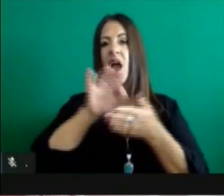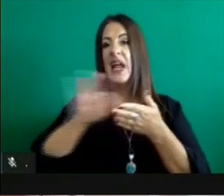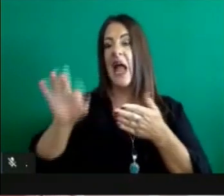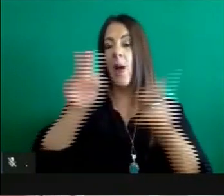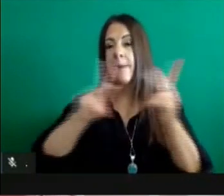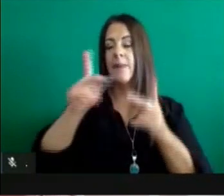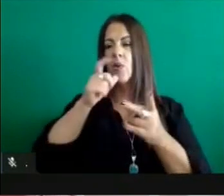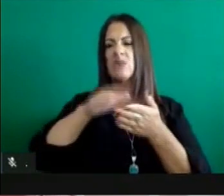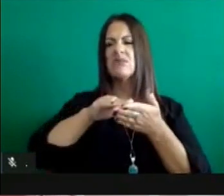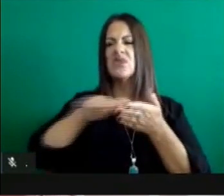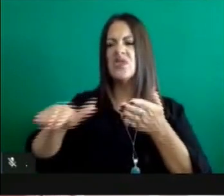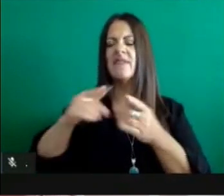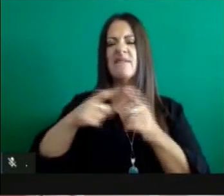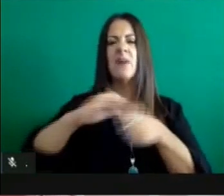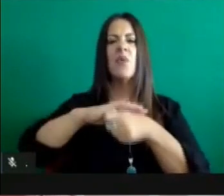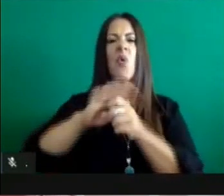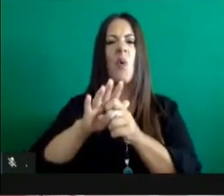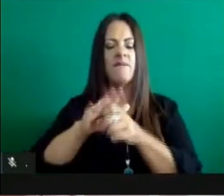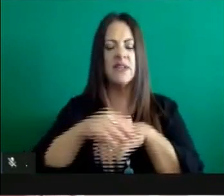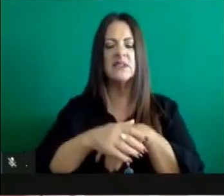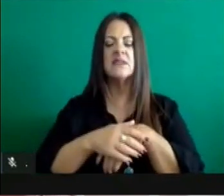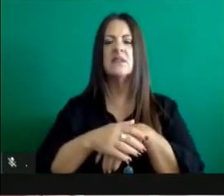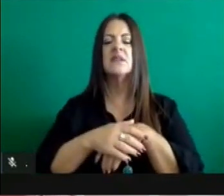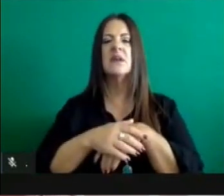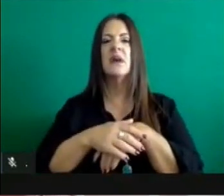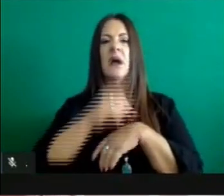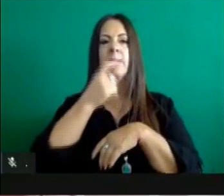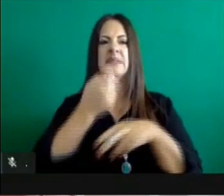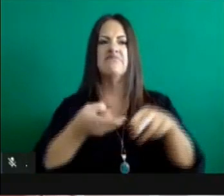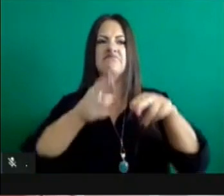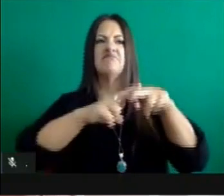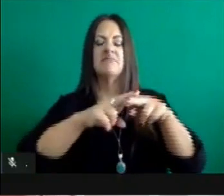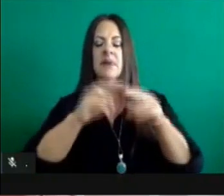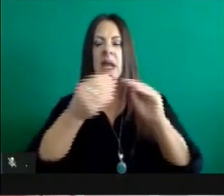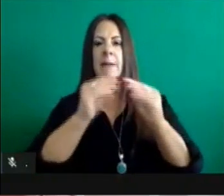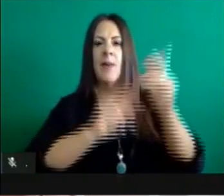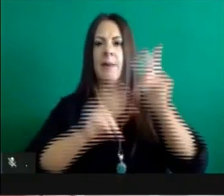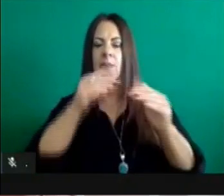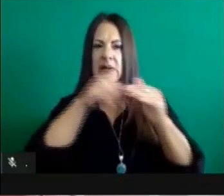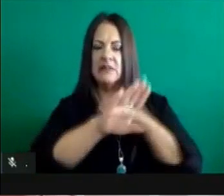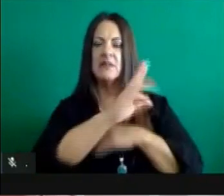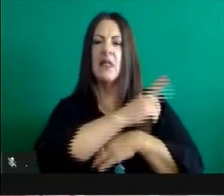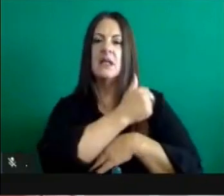NEW PATIENTS HOSPITALIZED OVERALL. THAT IS NOT JUST NEW PEOPLE HOSPITALIZED, BUT WHEN YOU ACCOUNT FOR THOSE WHO HAVE BEEN